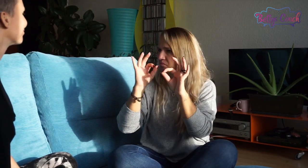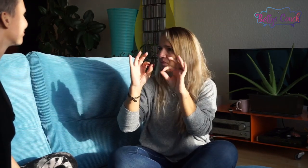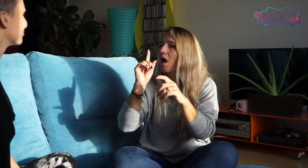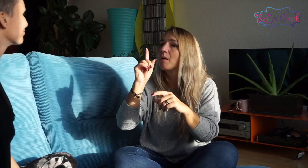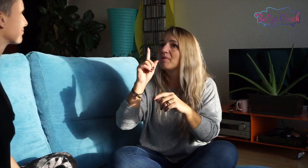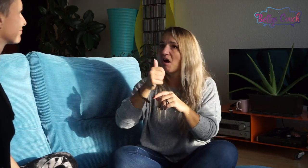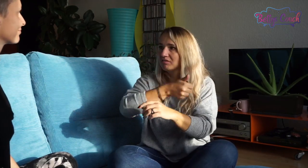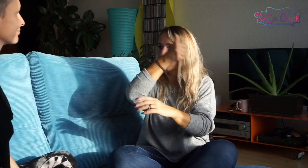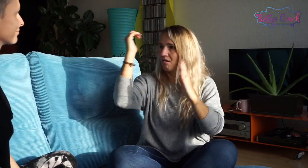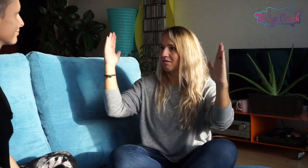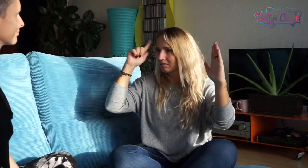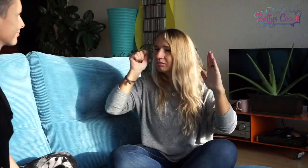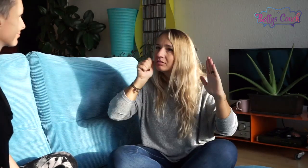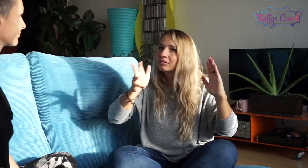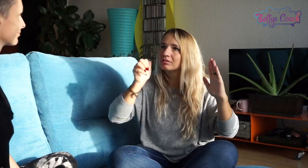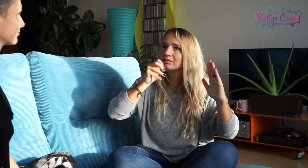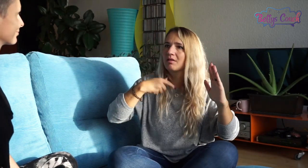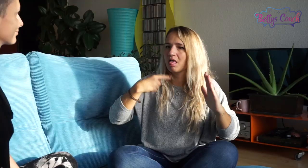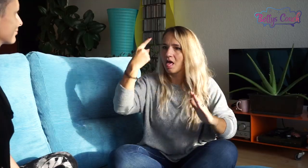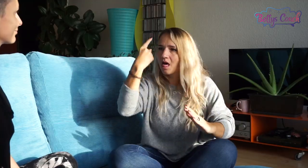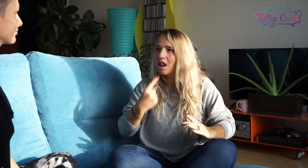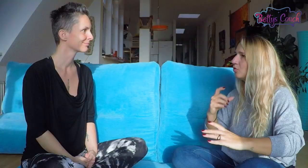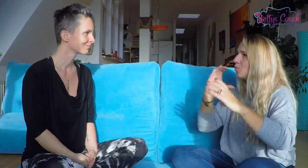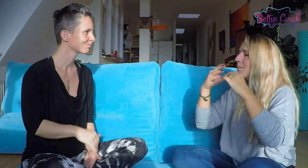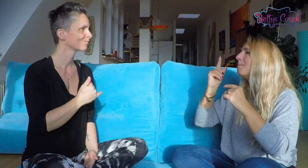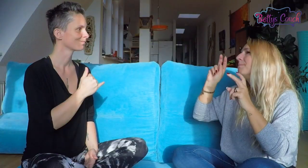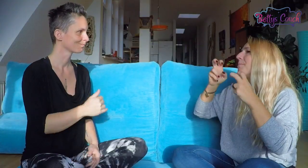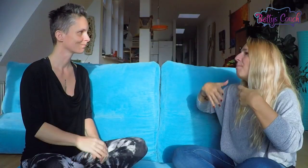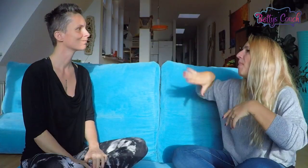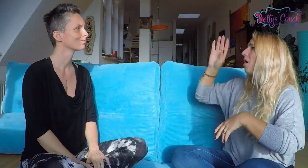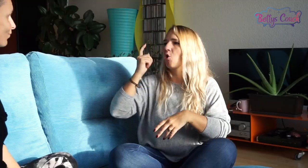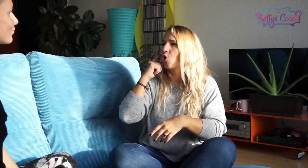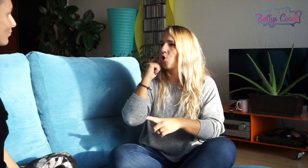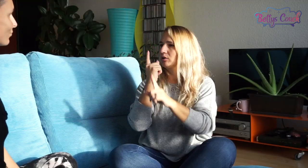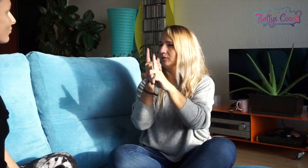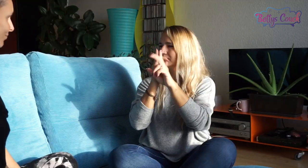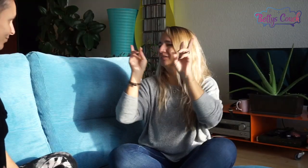But what about a one-year trip when I'm traveling alone & mostly in contact with hearing people?